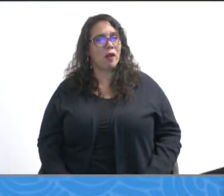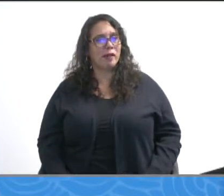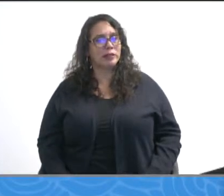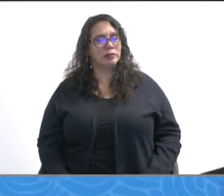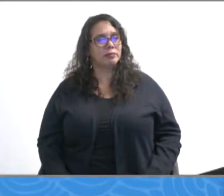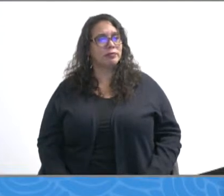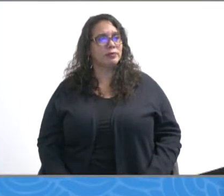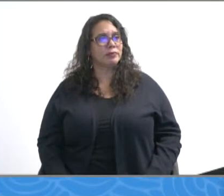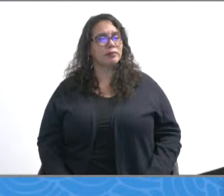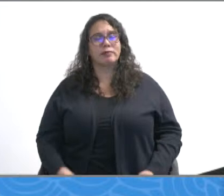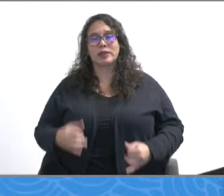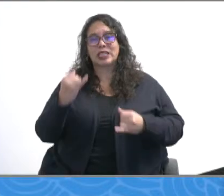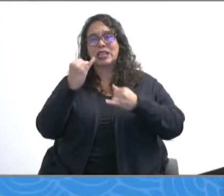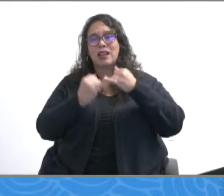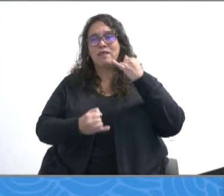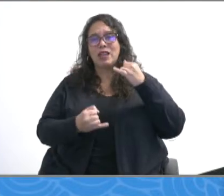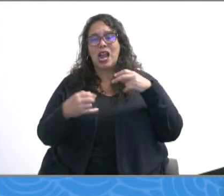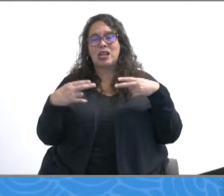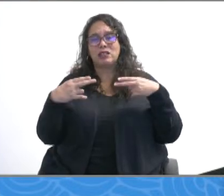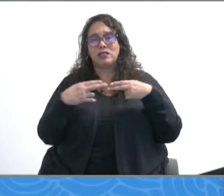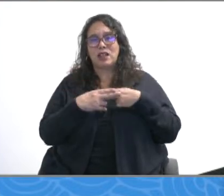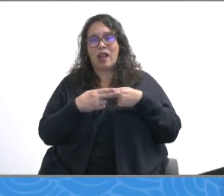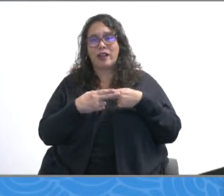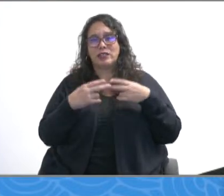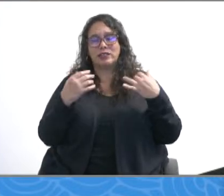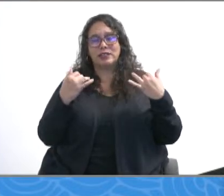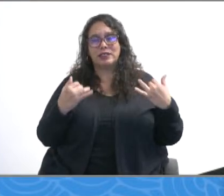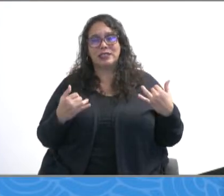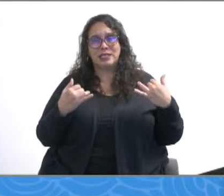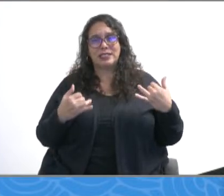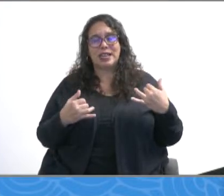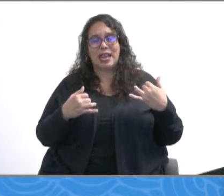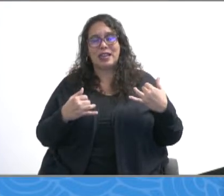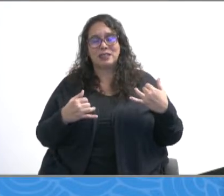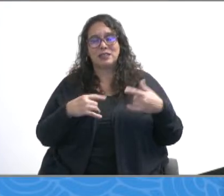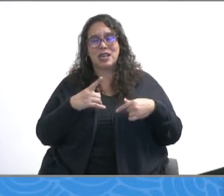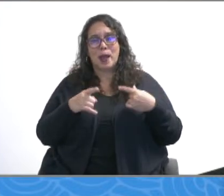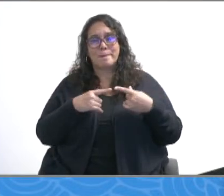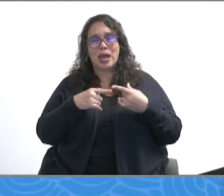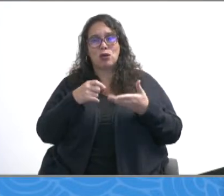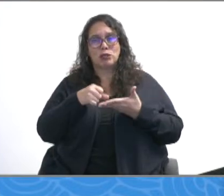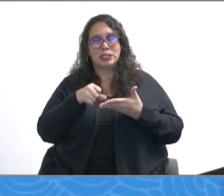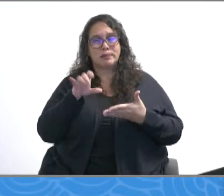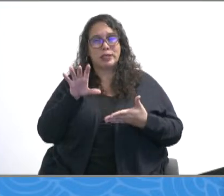The final slide that I have for you today, again, regarding expenditures, before I turn this over to George,